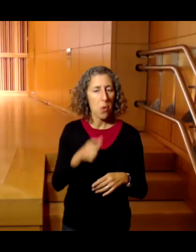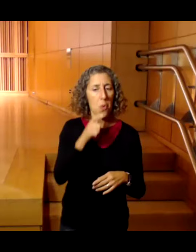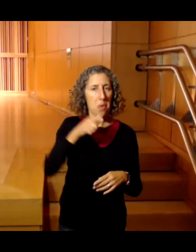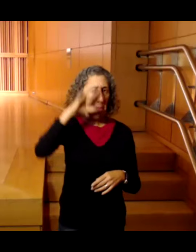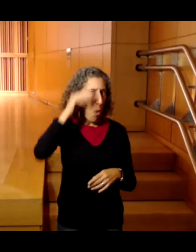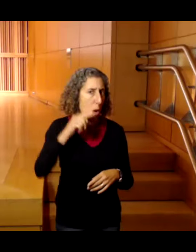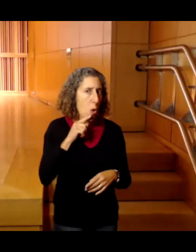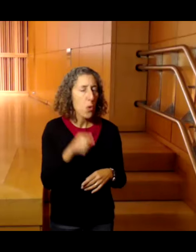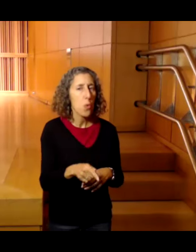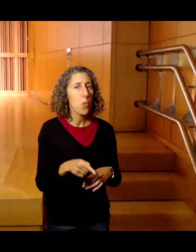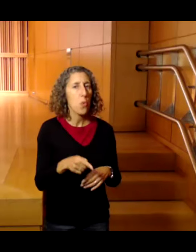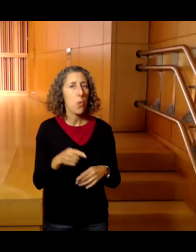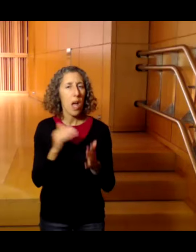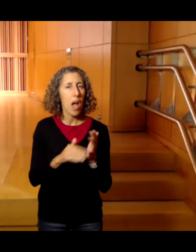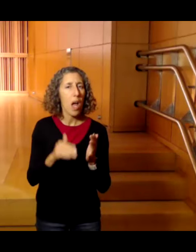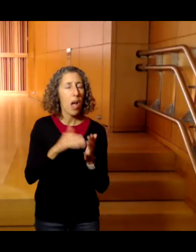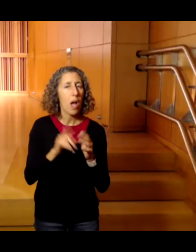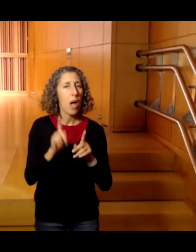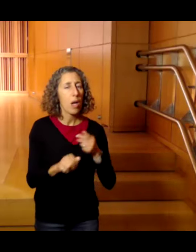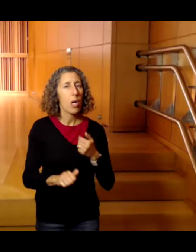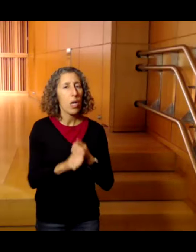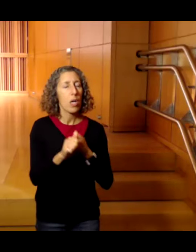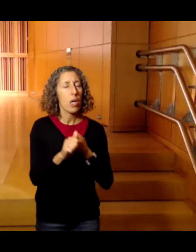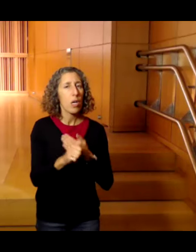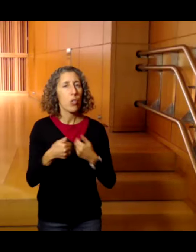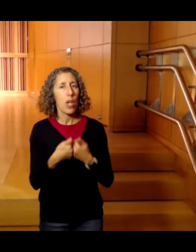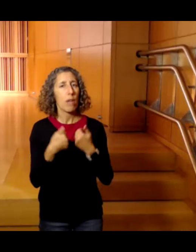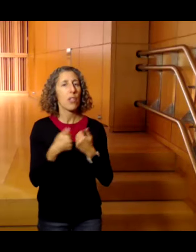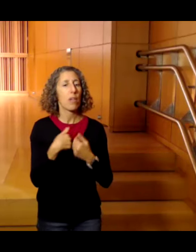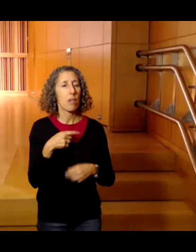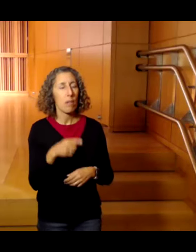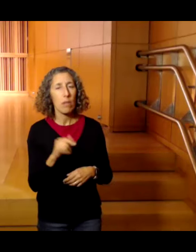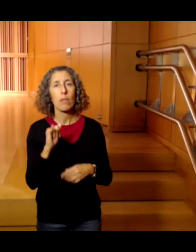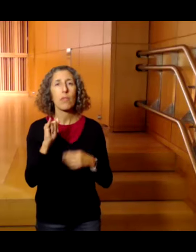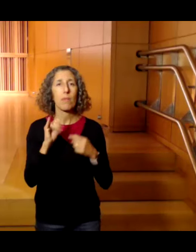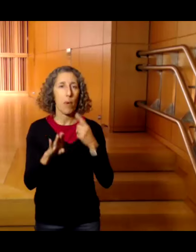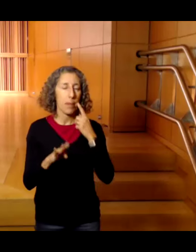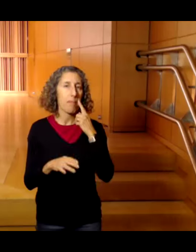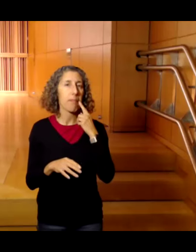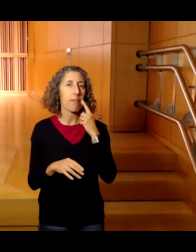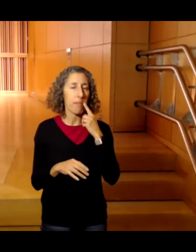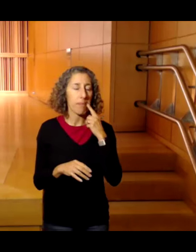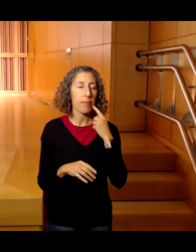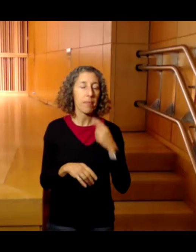Whose little boy are you? Conspicuously in his retelling of the story.